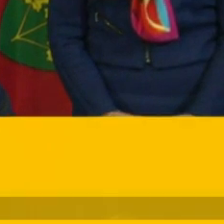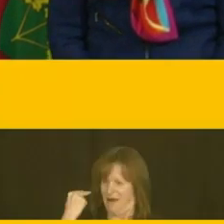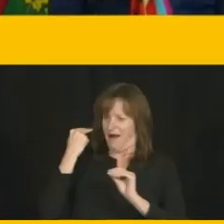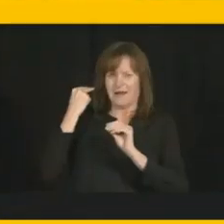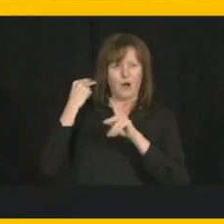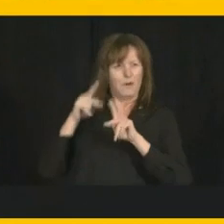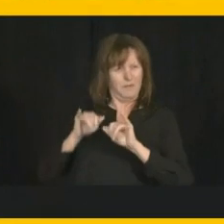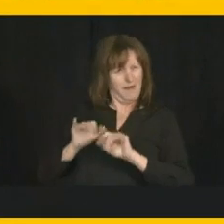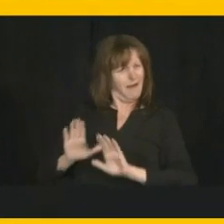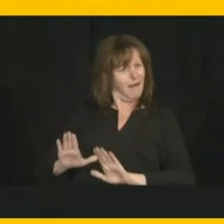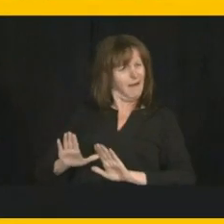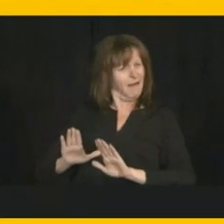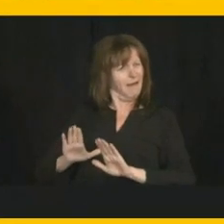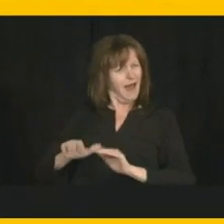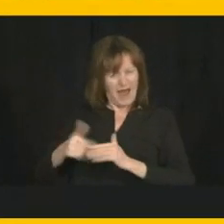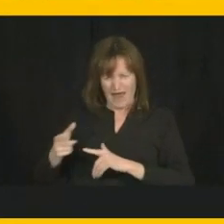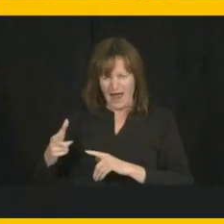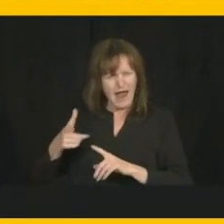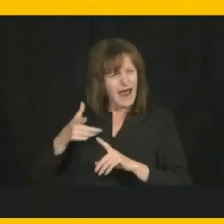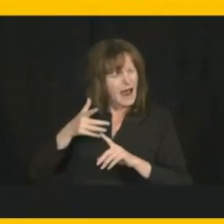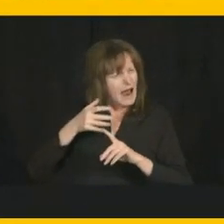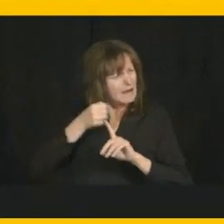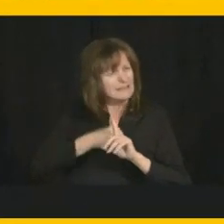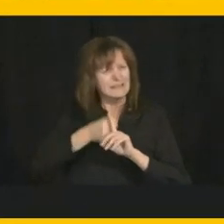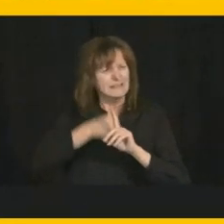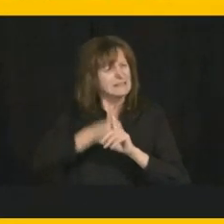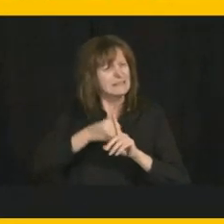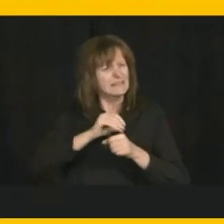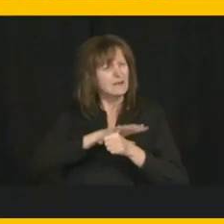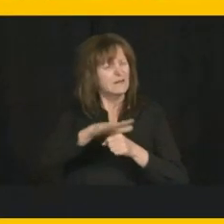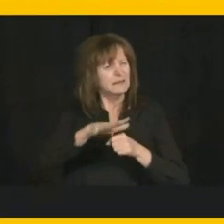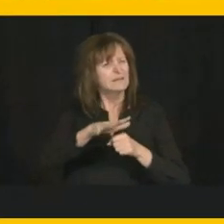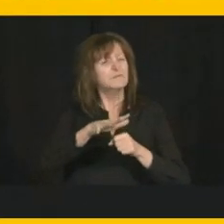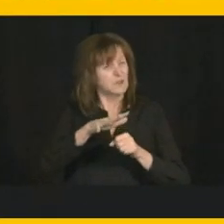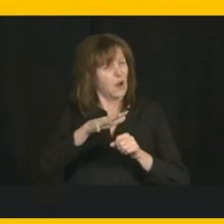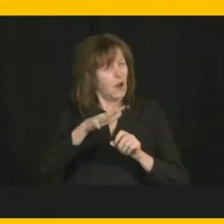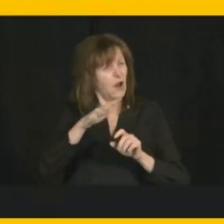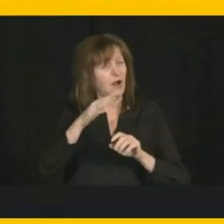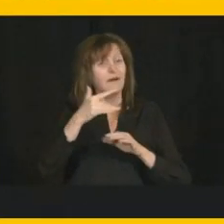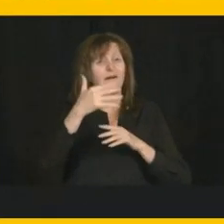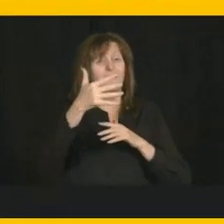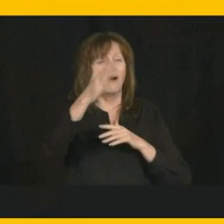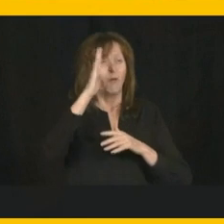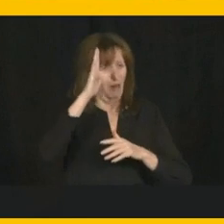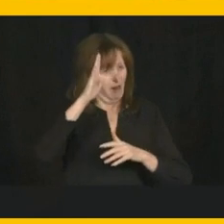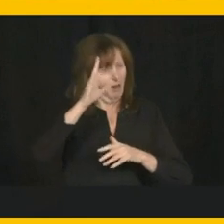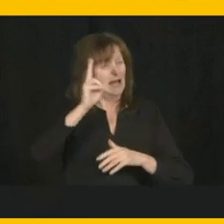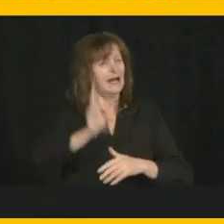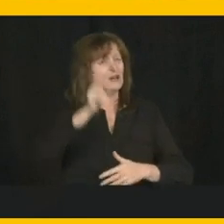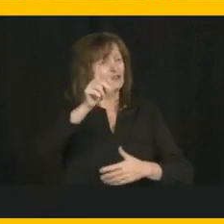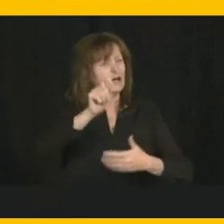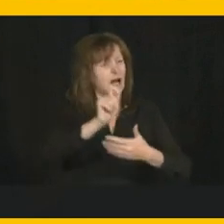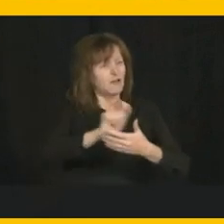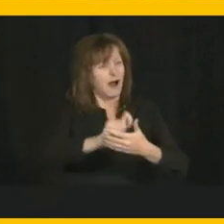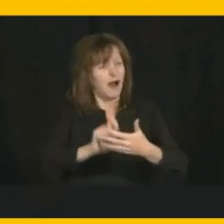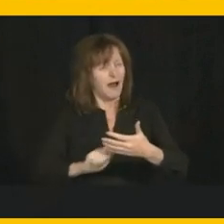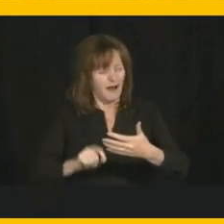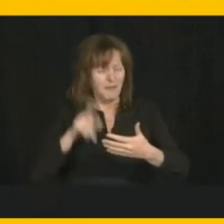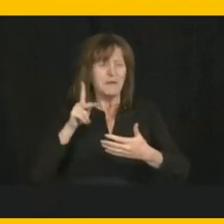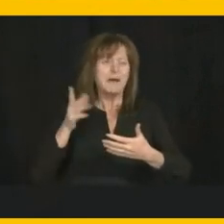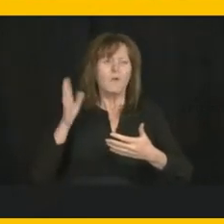NOTHING ON THE TABLE AND TODAY